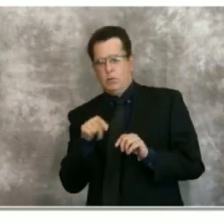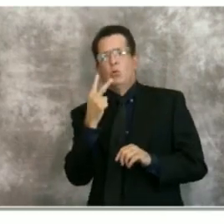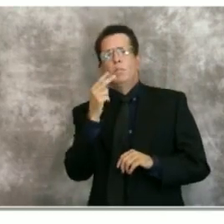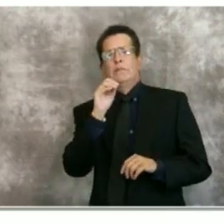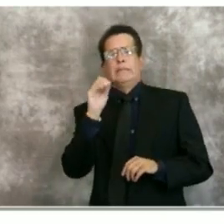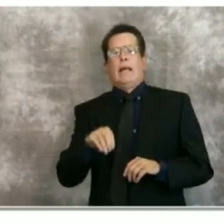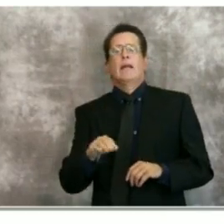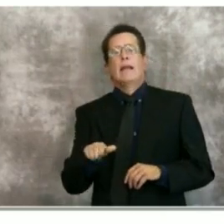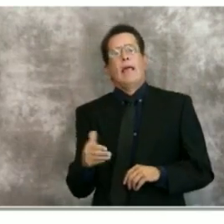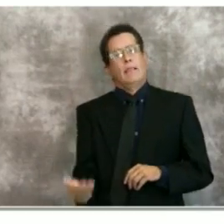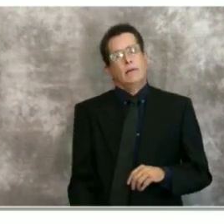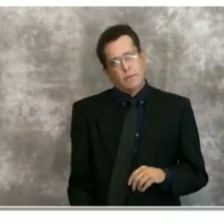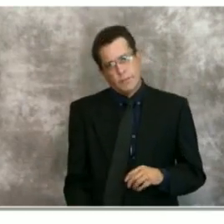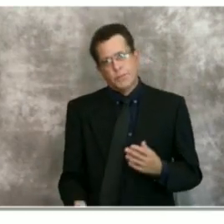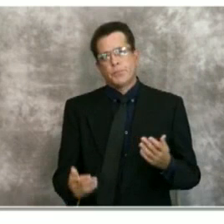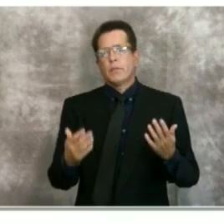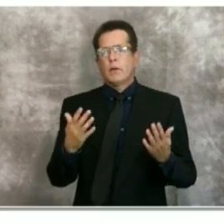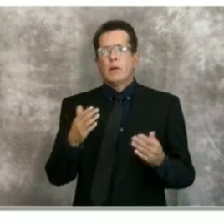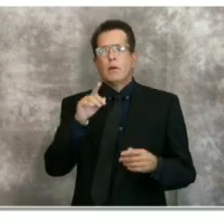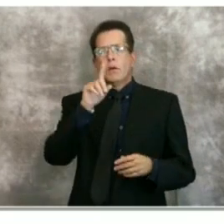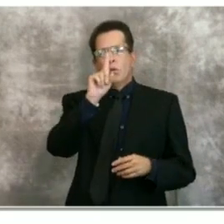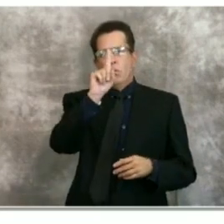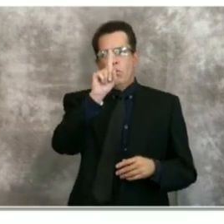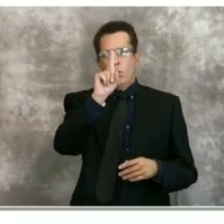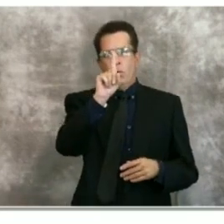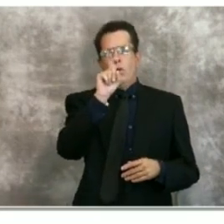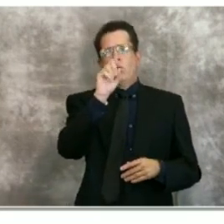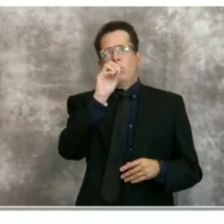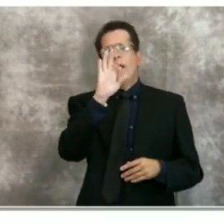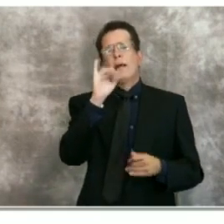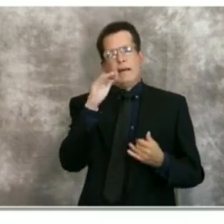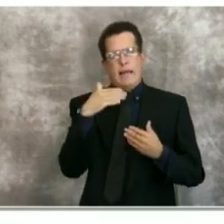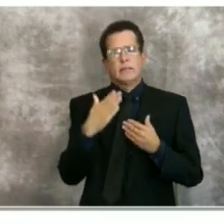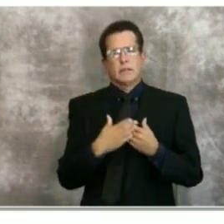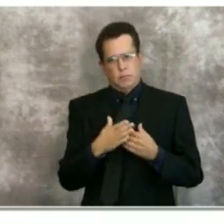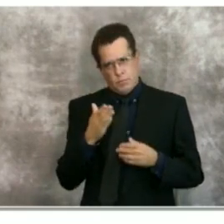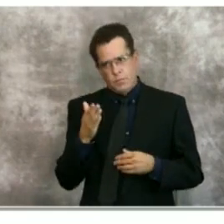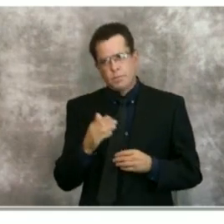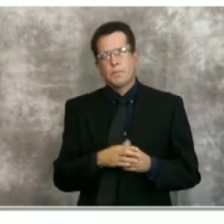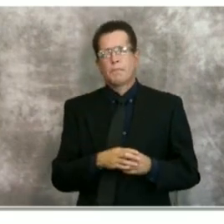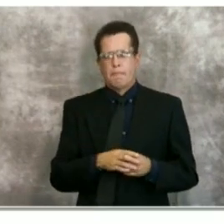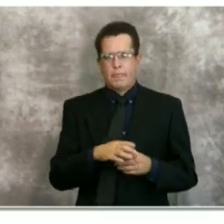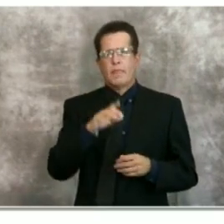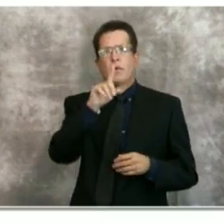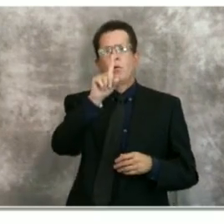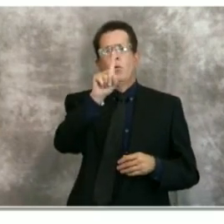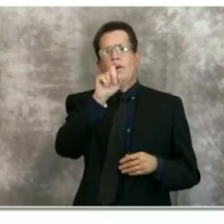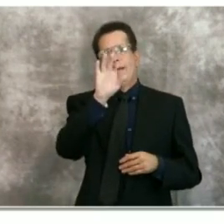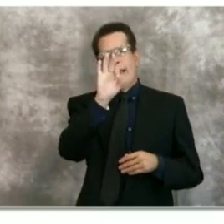HOSPITALIZED. THERE ARE 448 TOTAL DEATHS WHICH REPRESENT A SLIGHTLY OVER 2% OF THE TOTAL